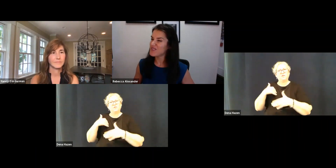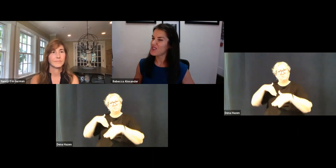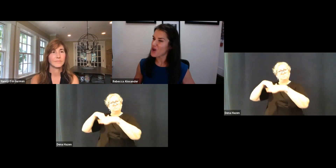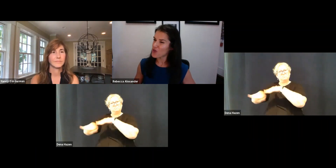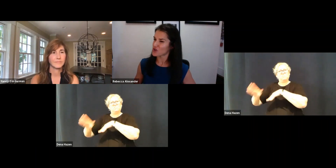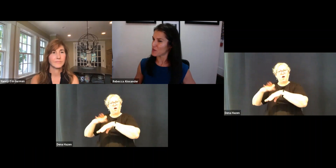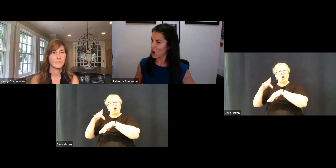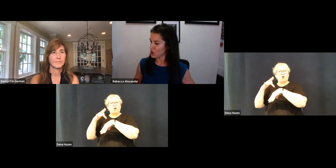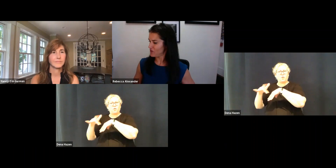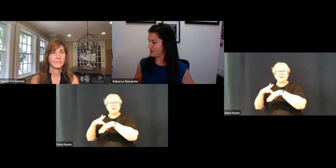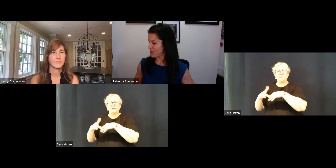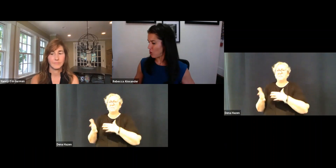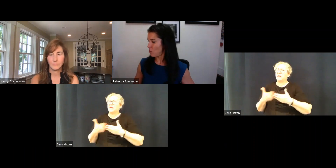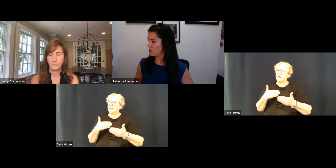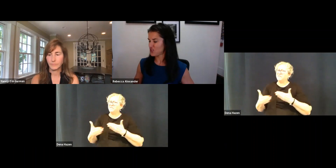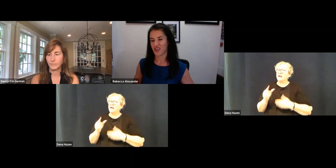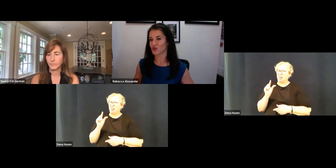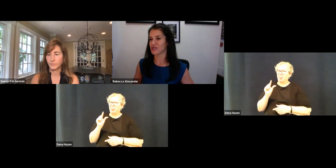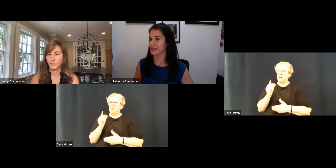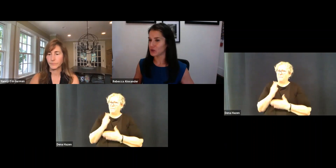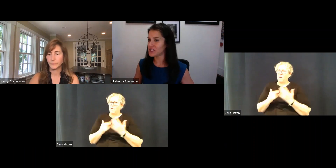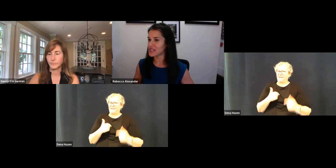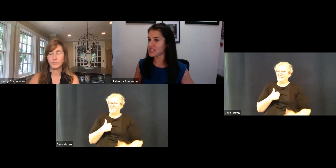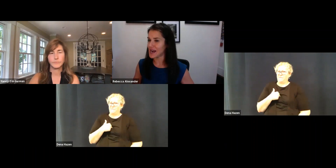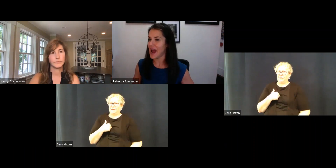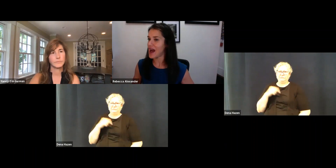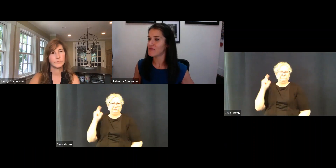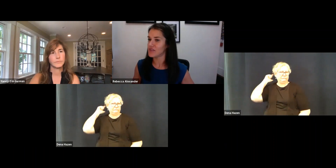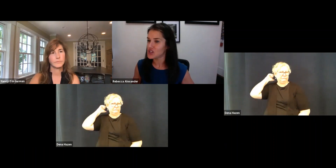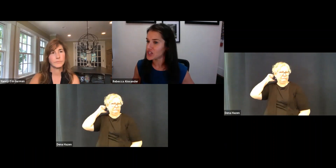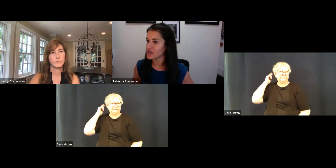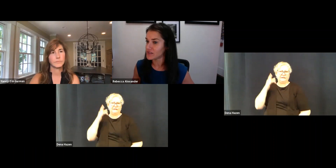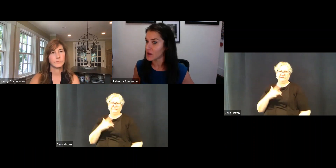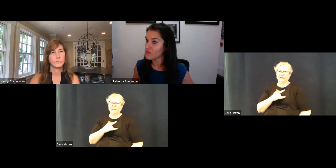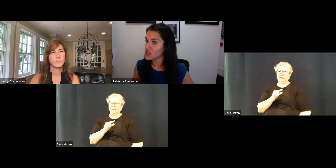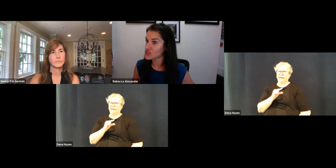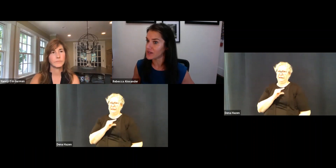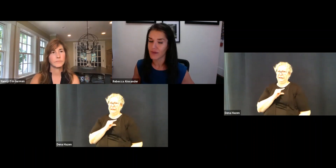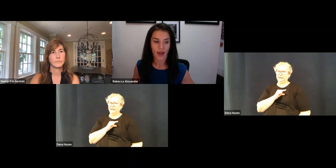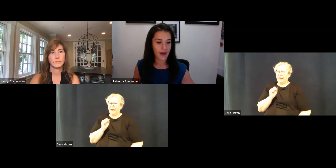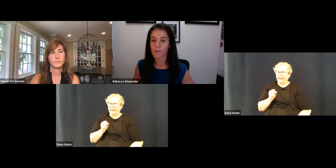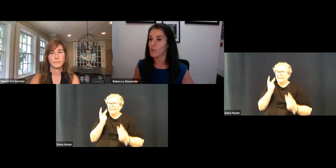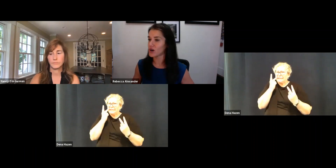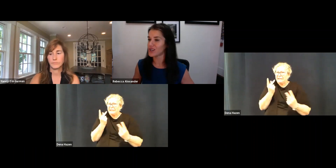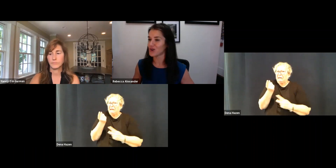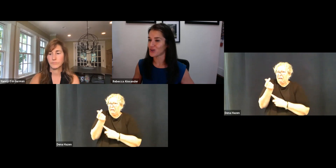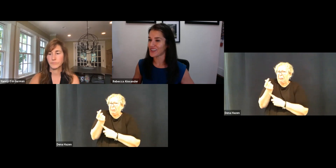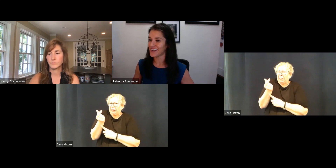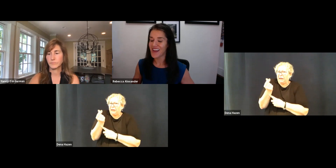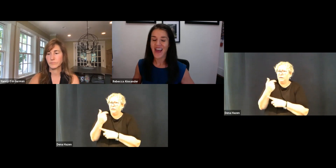Even though there's a part of me that almost feels guilty that I have vision, some vision, and I'm boarding early.